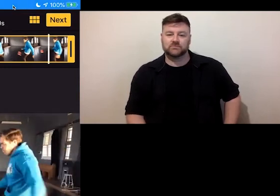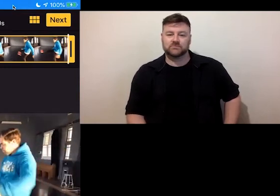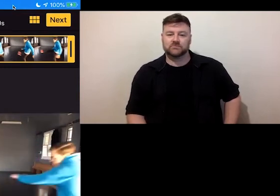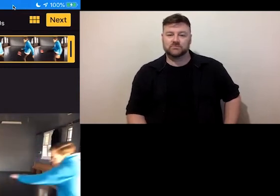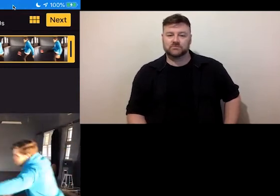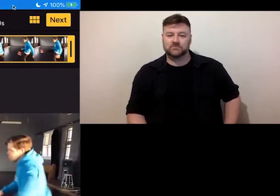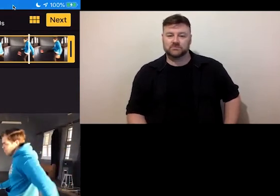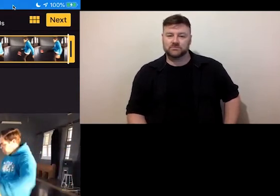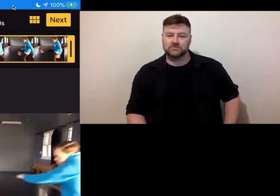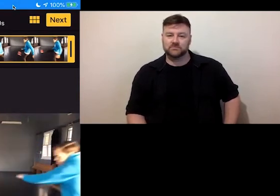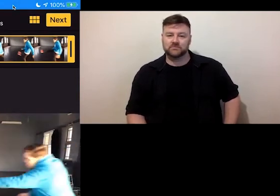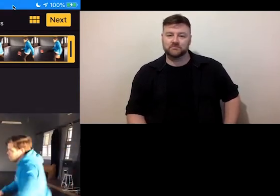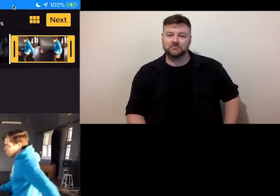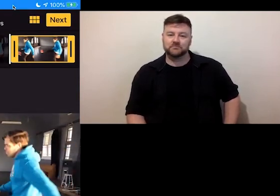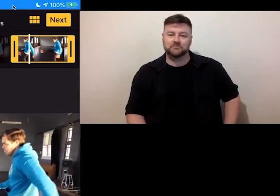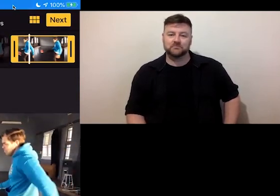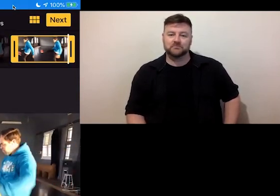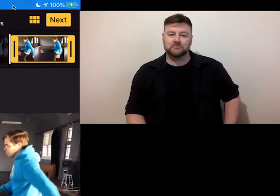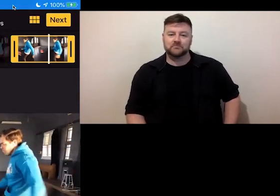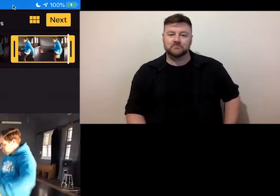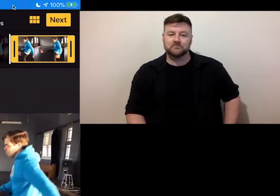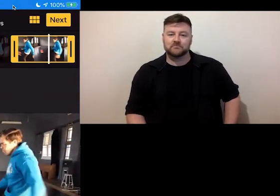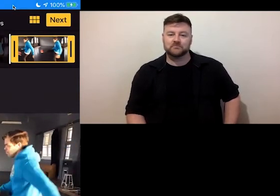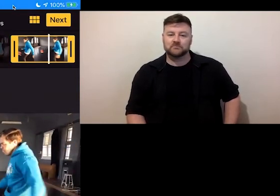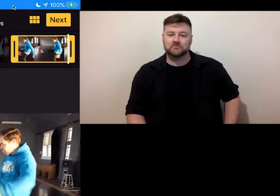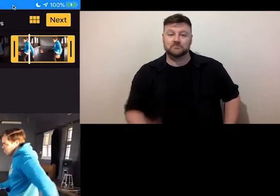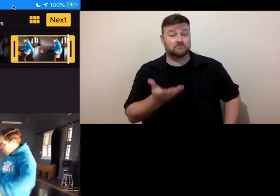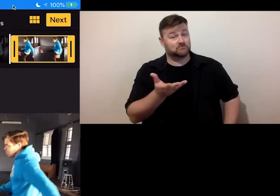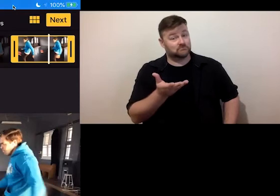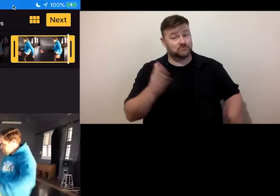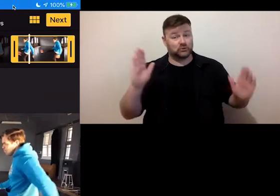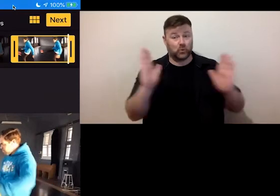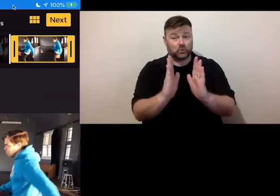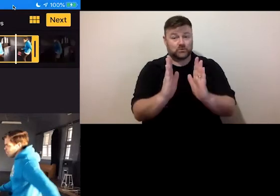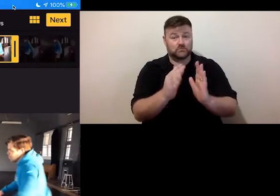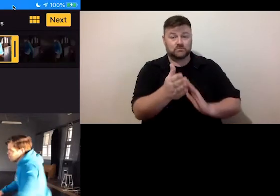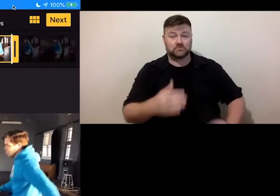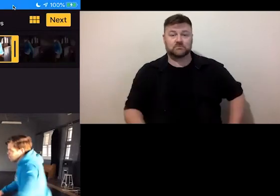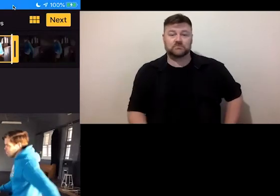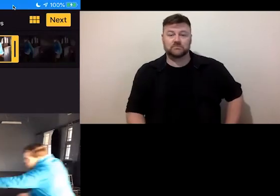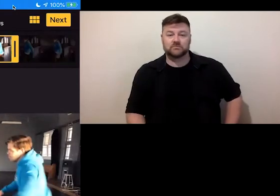Maybe I don't like any of that - I just